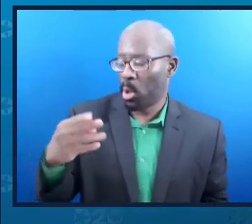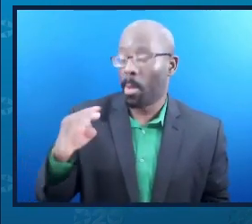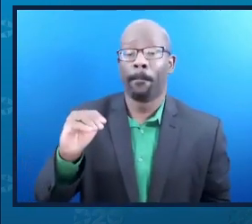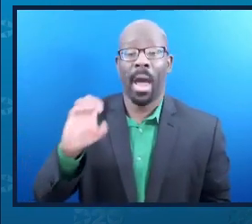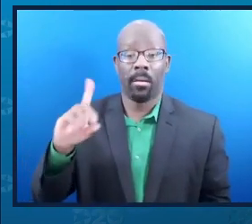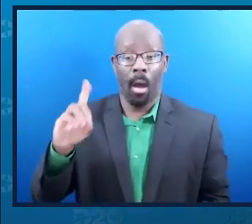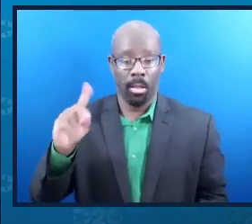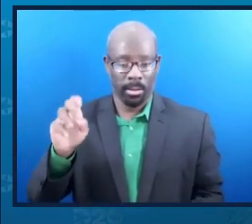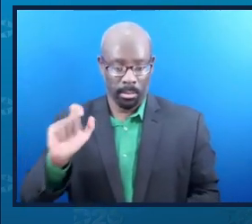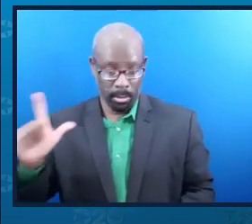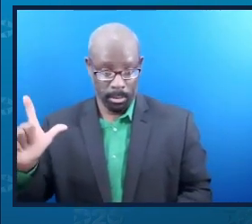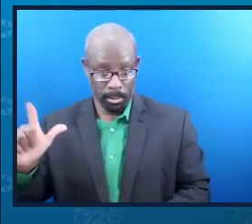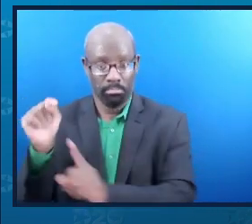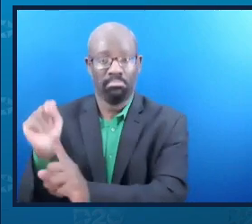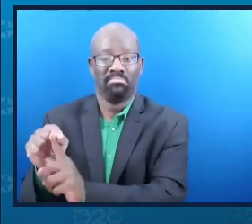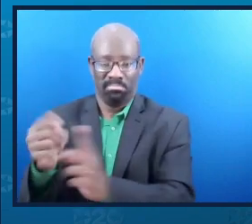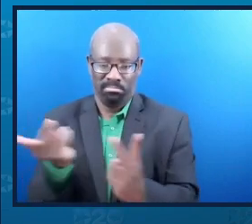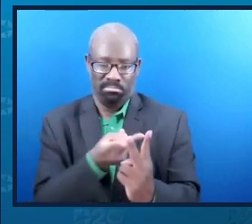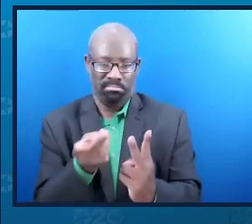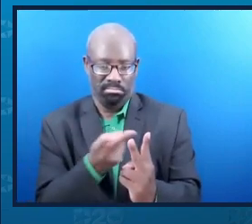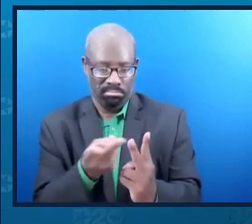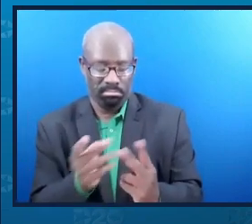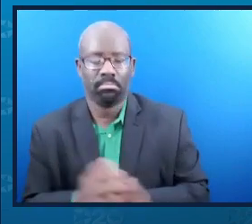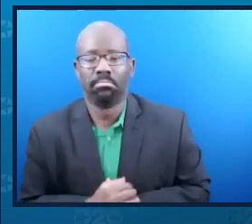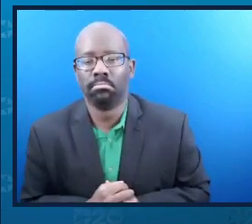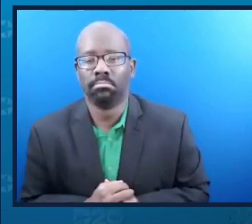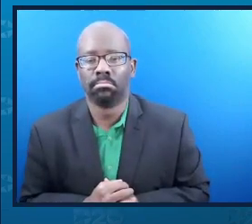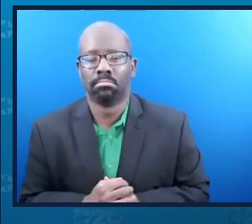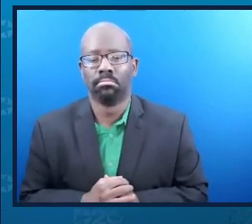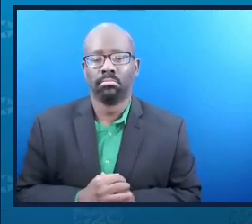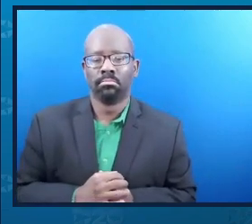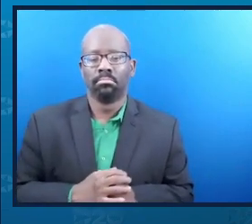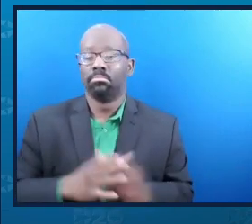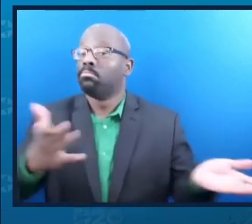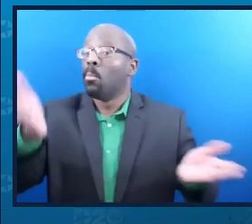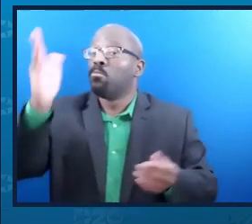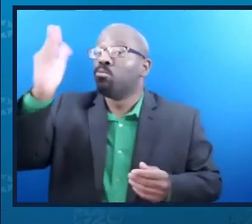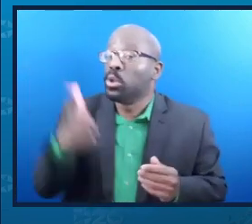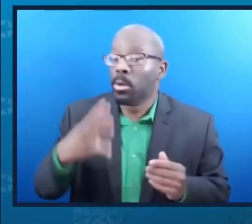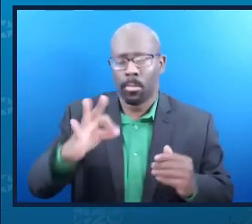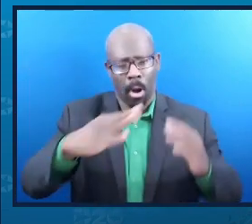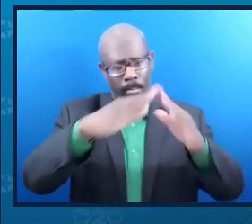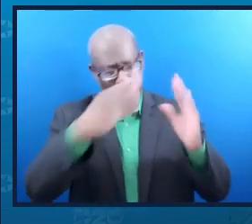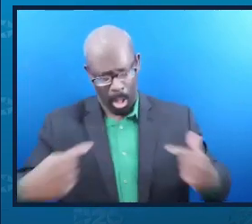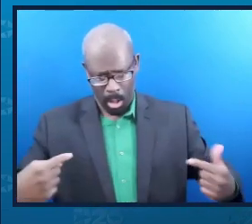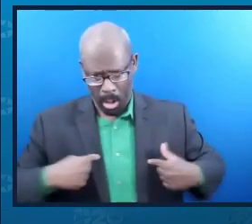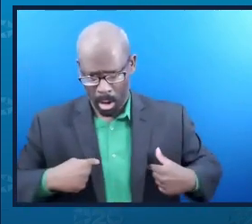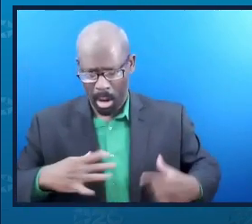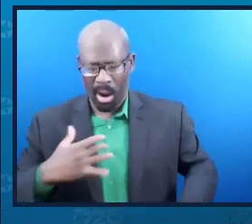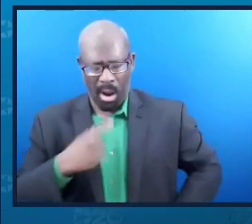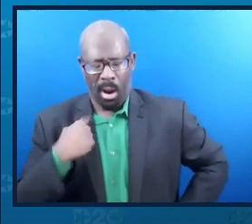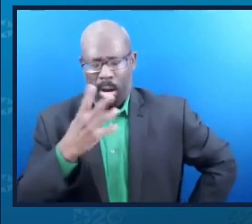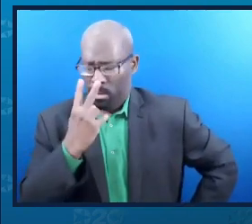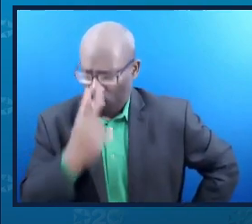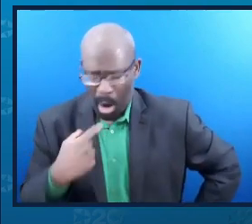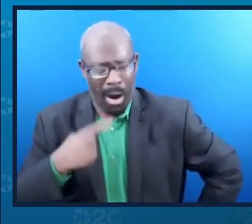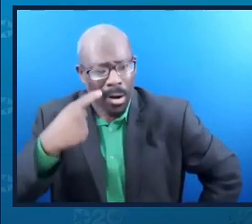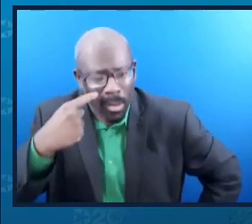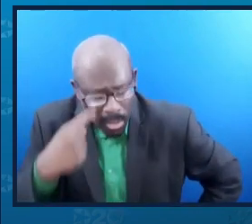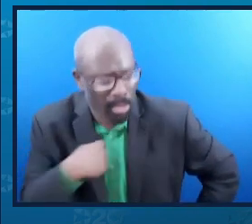AFFORDABLE CARE ACT AND ITS PROTECTIONS FOR PRE-EXISTING